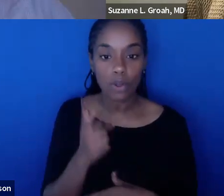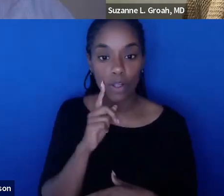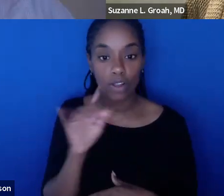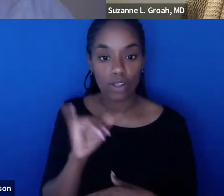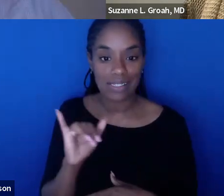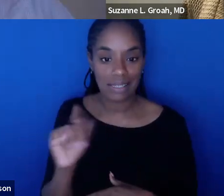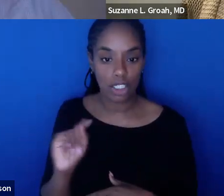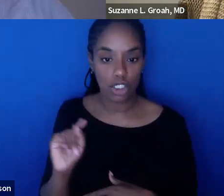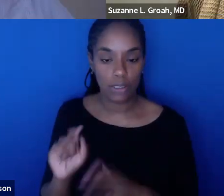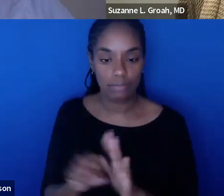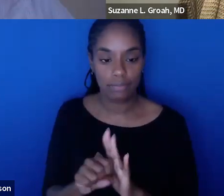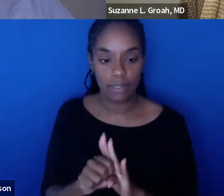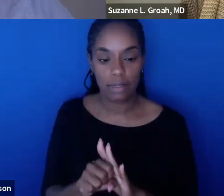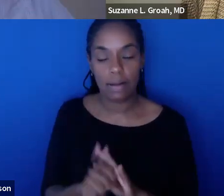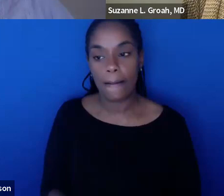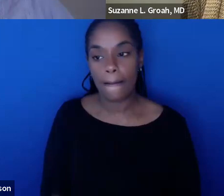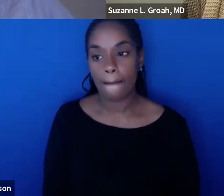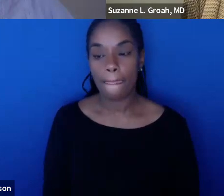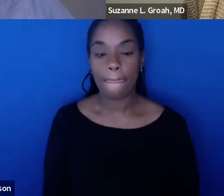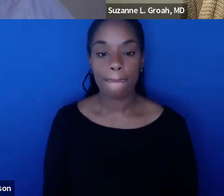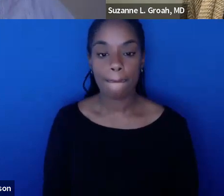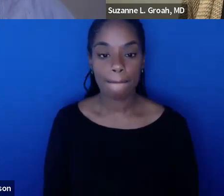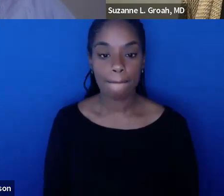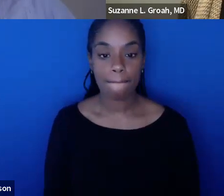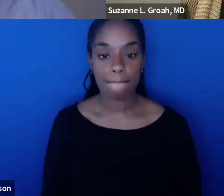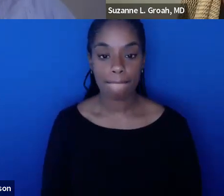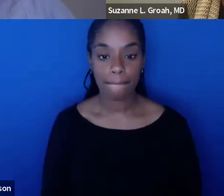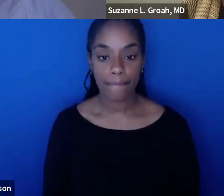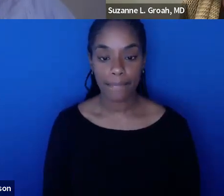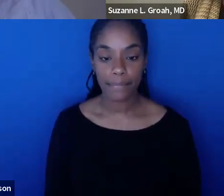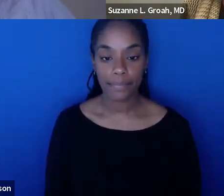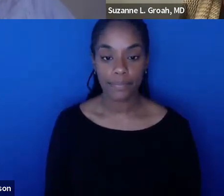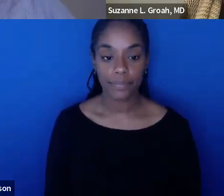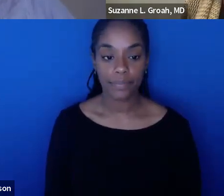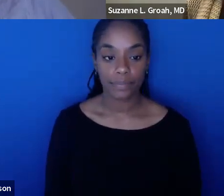The super interesting thing here is, I was talking about the, so we call